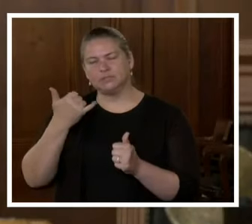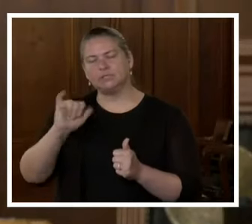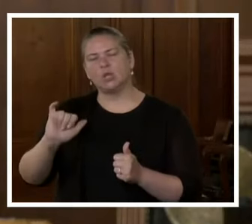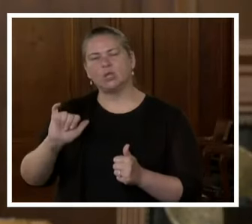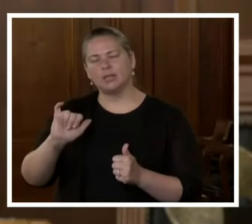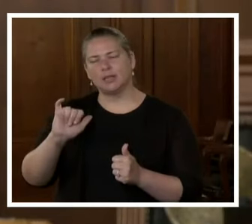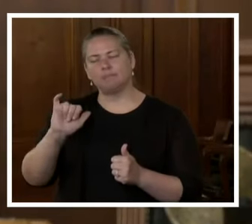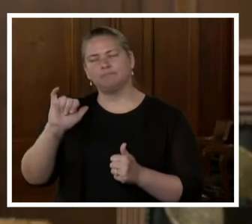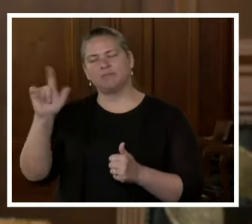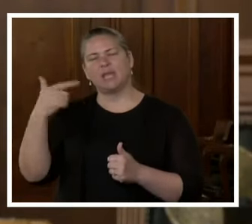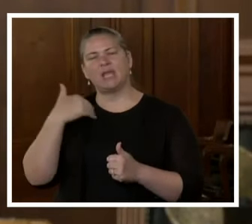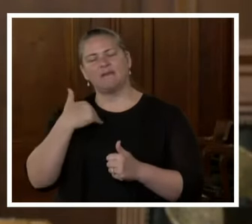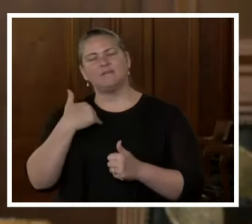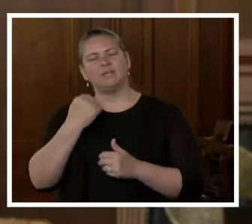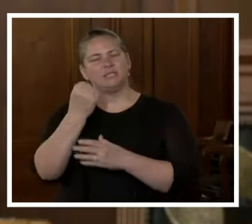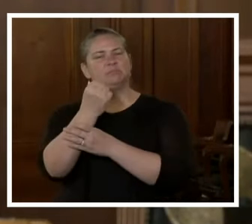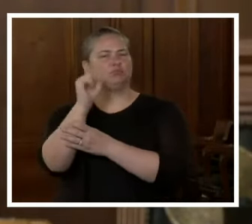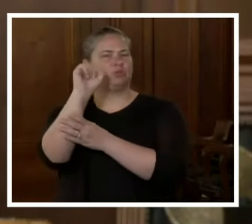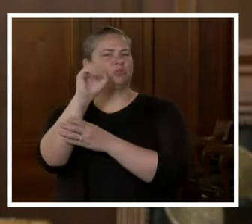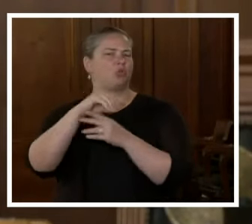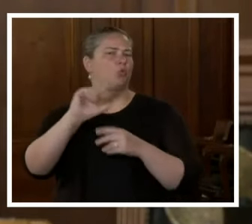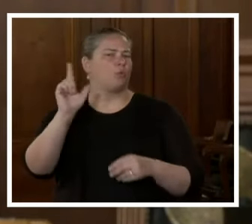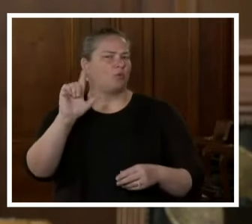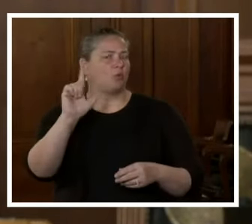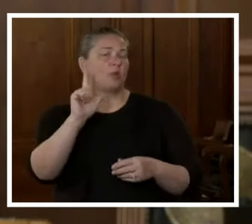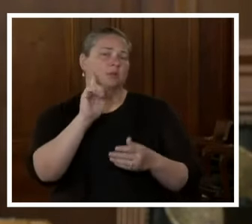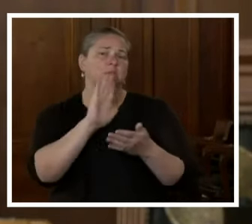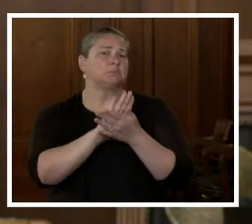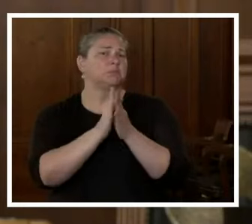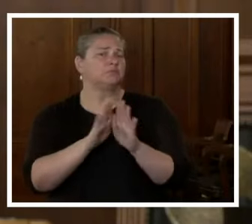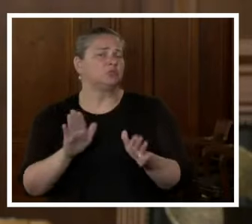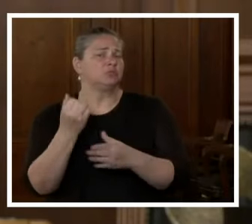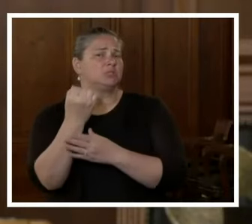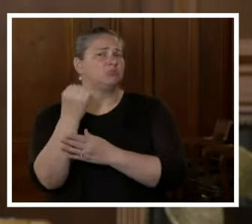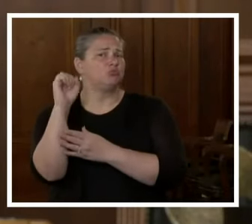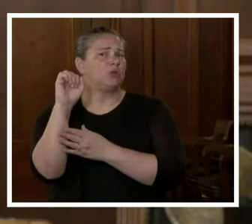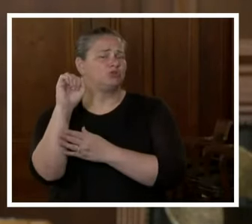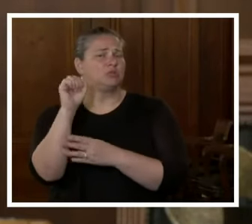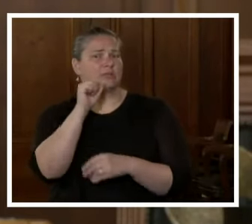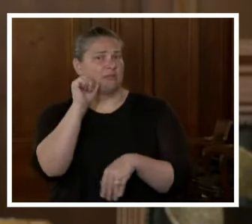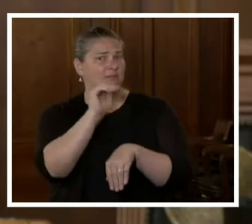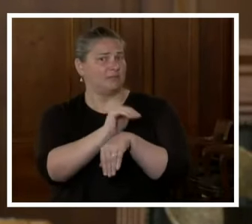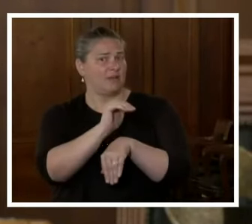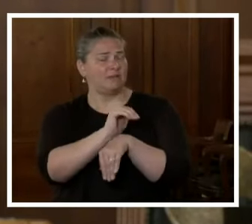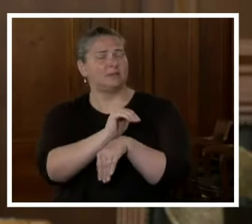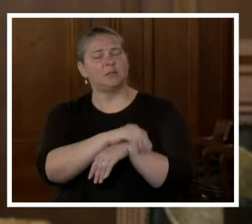CERTAINLY ONE CHALLENGE, AND IT'S ONLY ONE, HAS BEEN LACK OF